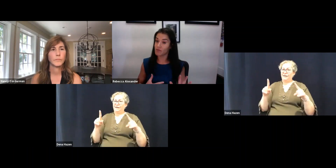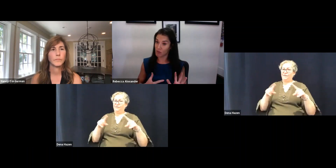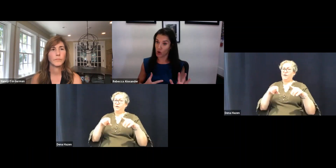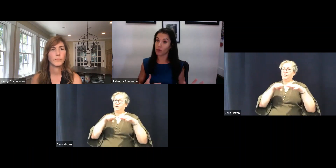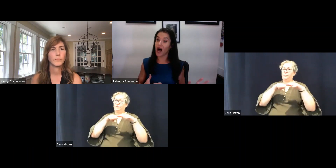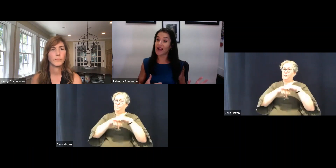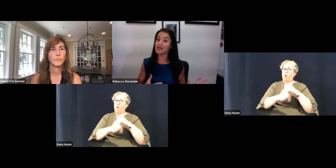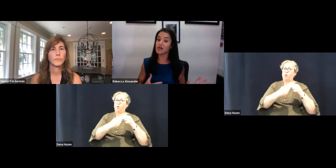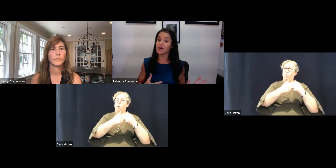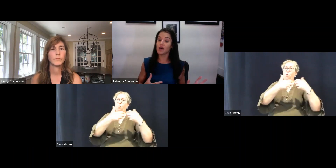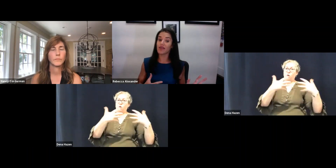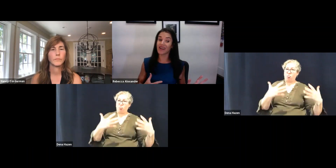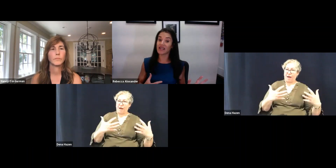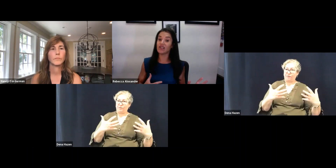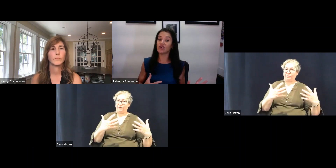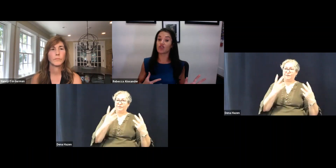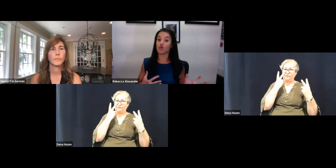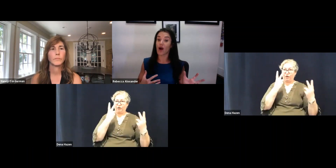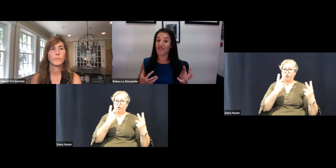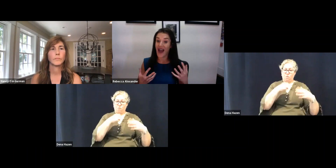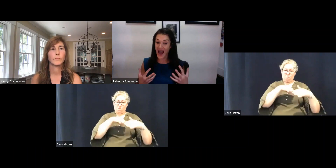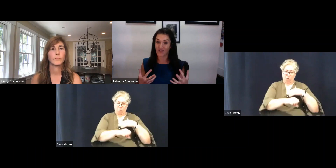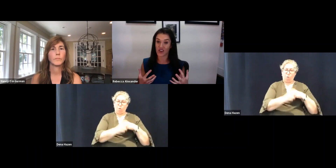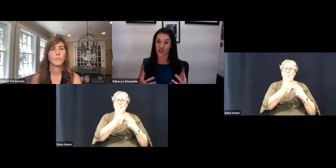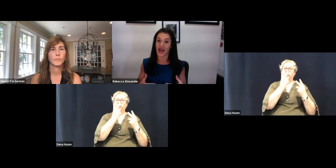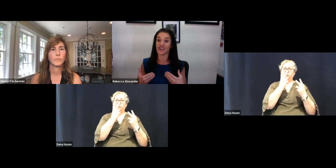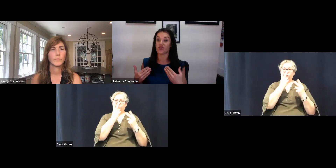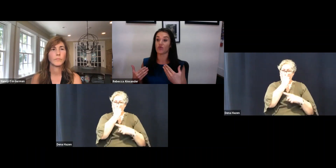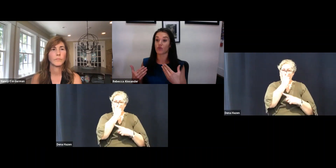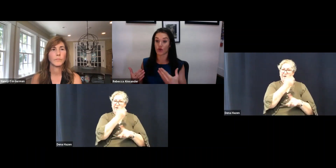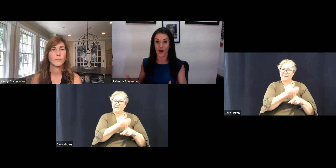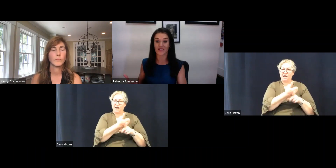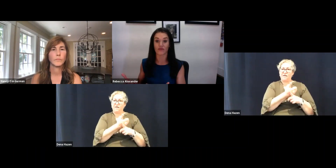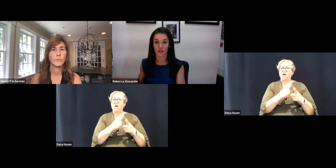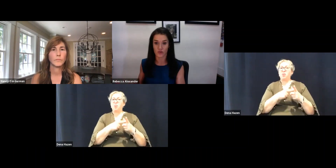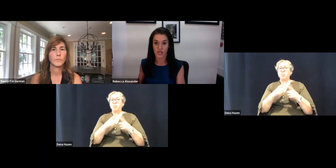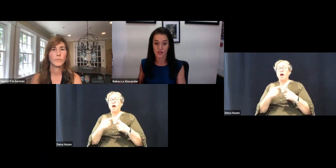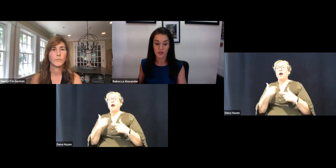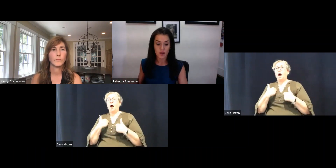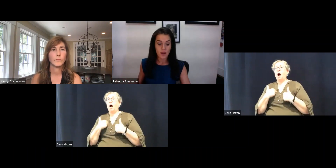to be born blind, than it is to have had vision and to progressively lose it.